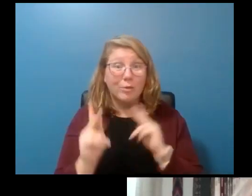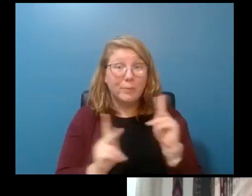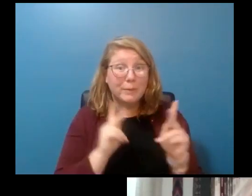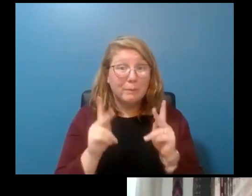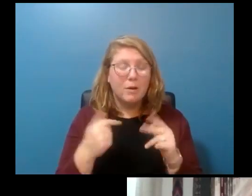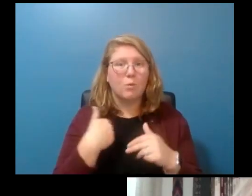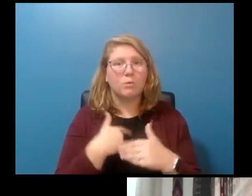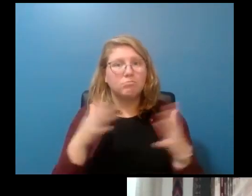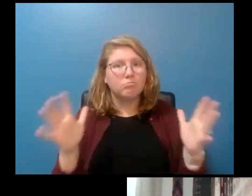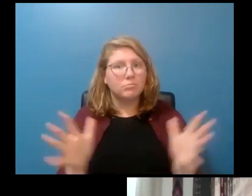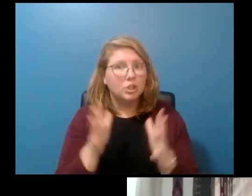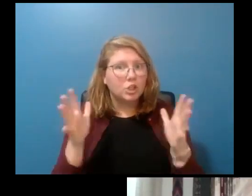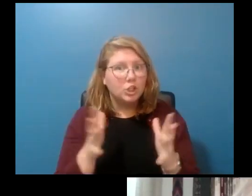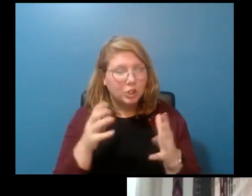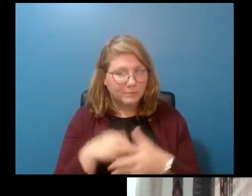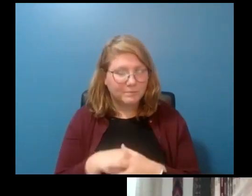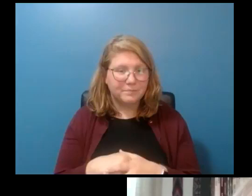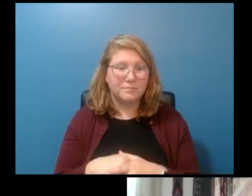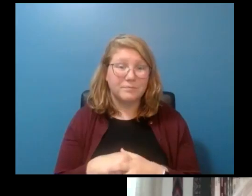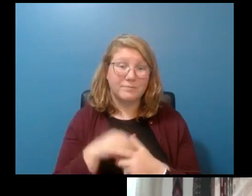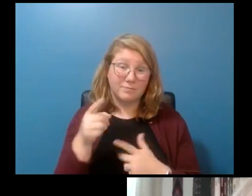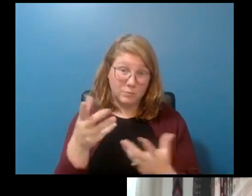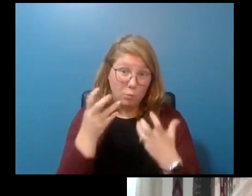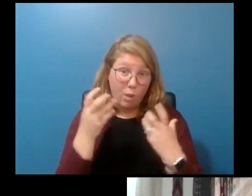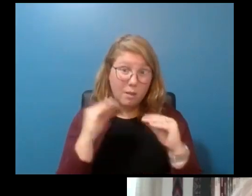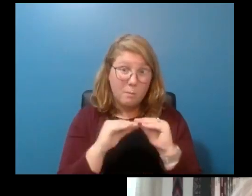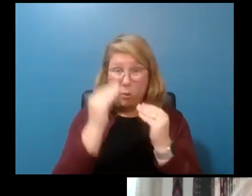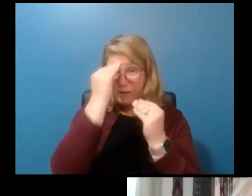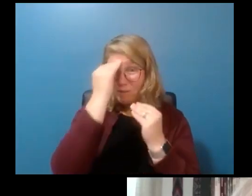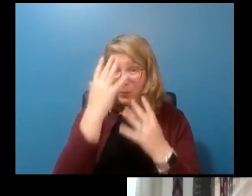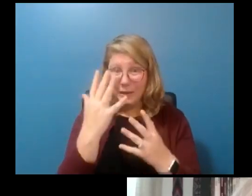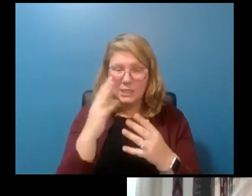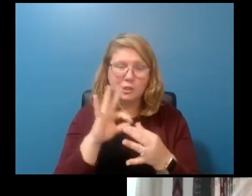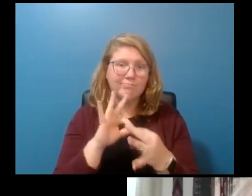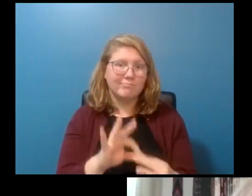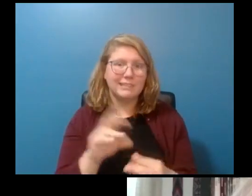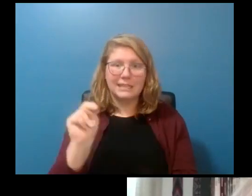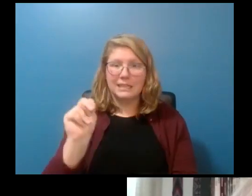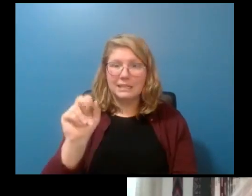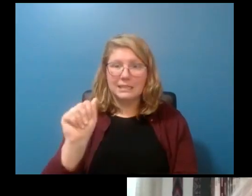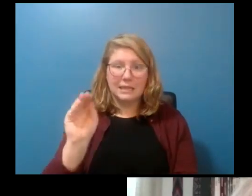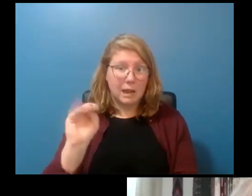Over the past 40-some years we have identified what works and are pushing to expand those